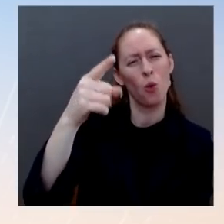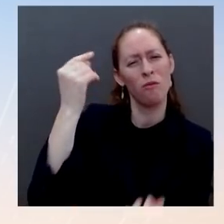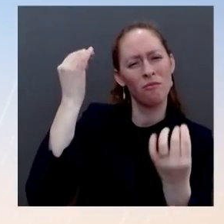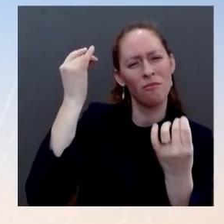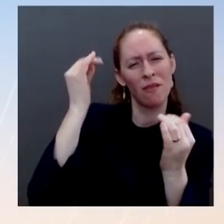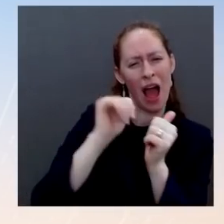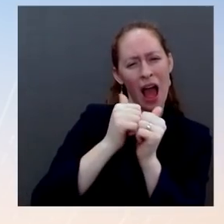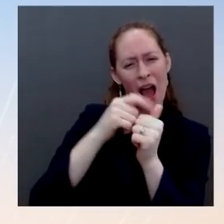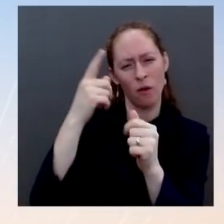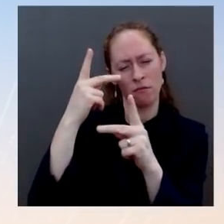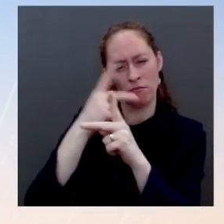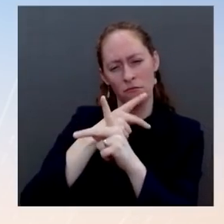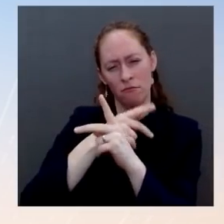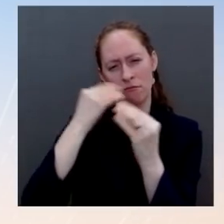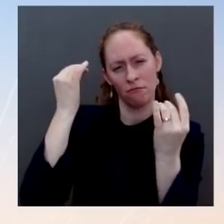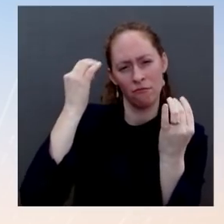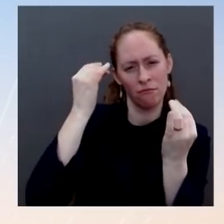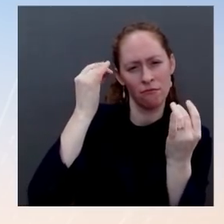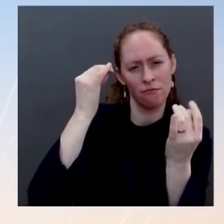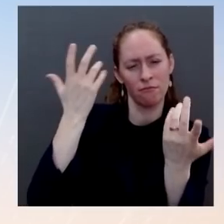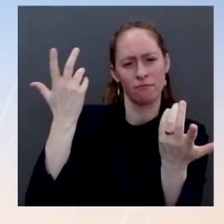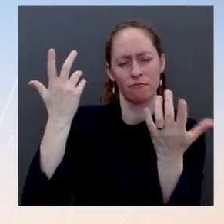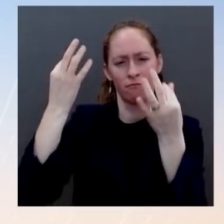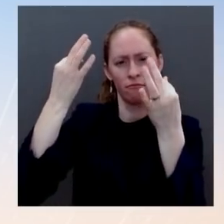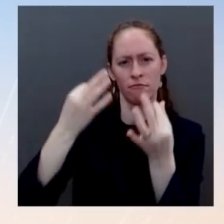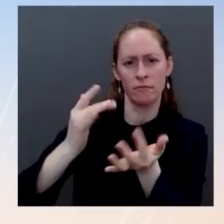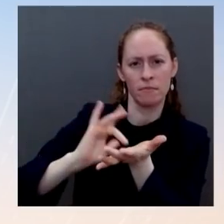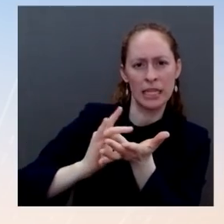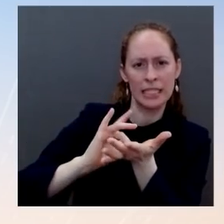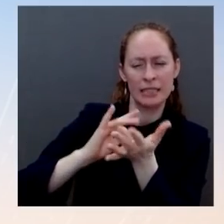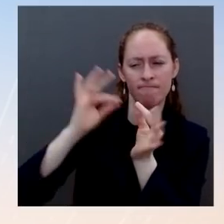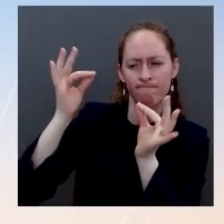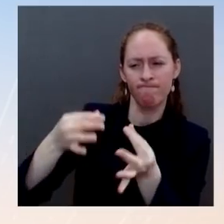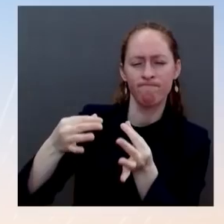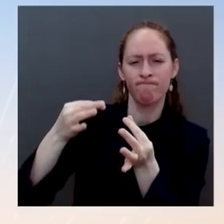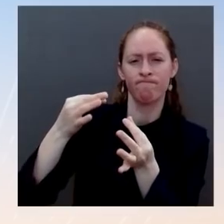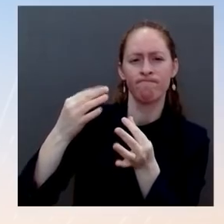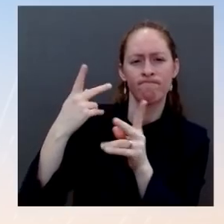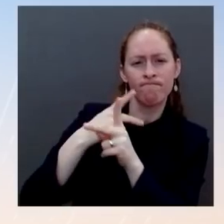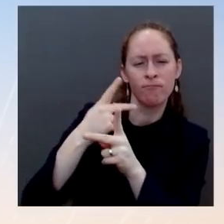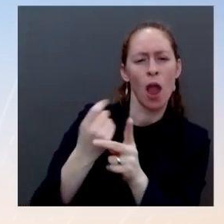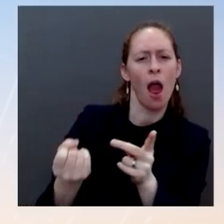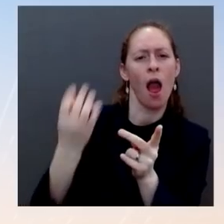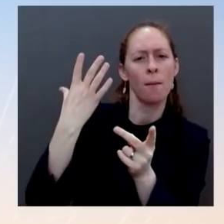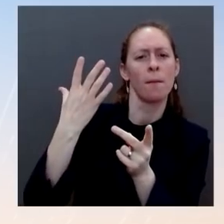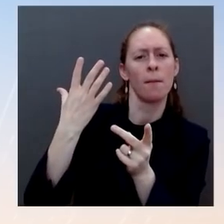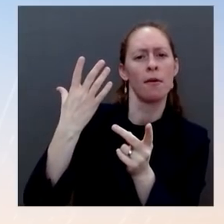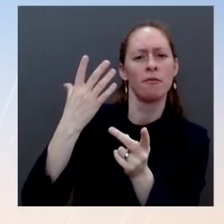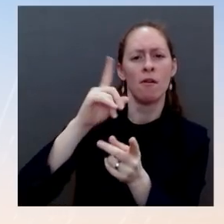They are done equitably across the country and to meet needs where they -- where we have them. There are obviously needs in Texas.